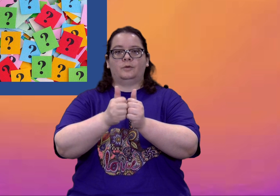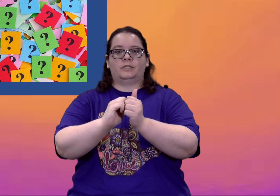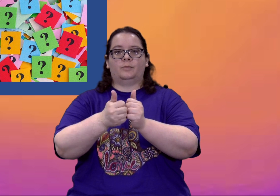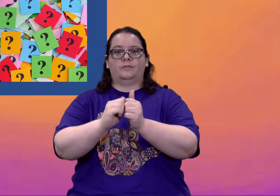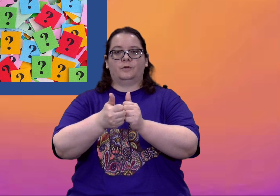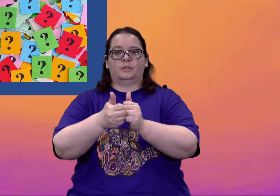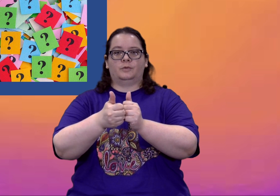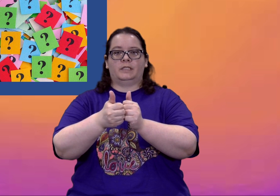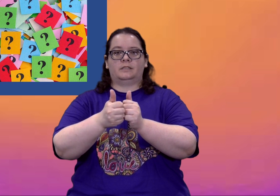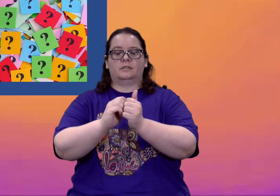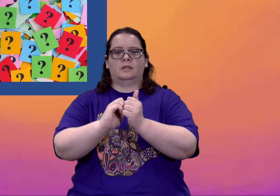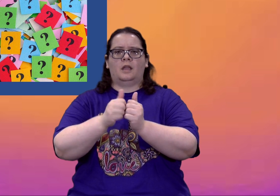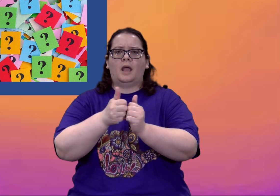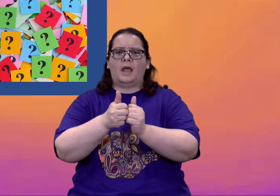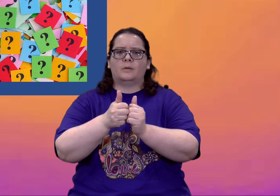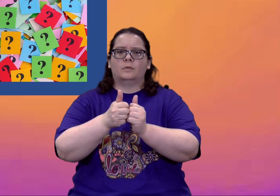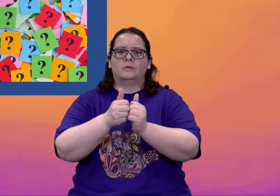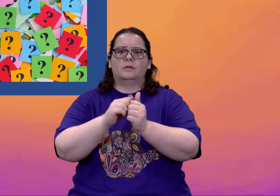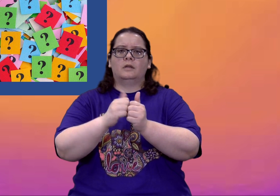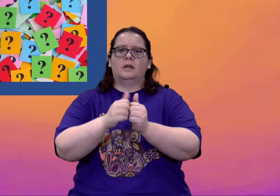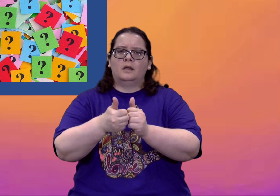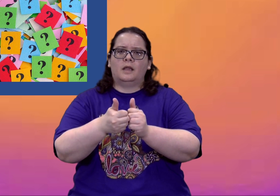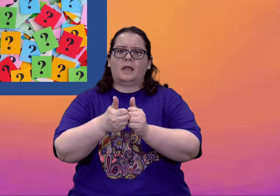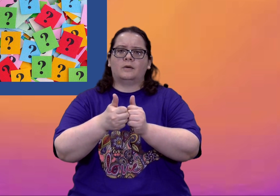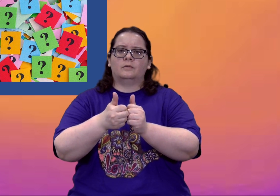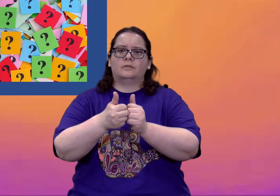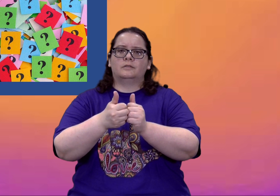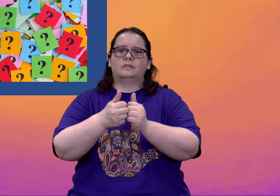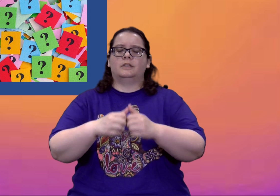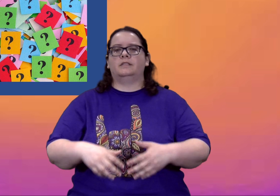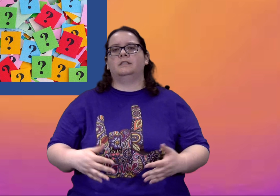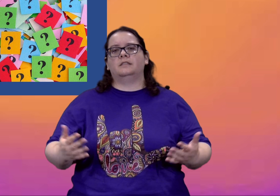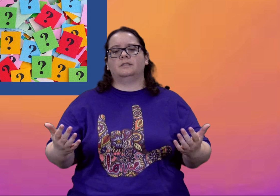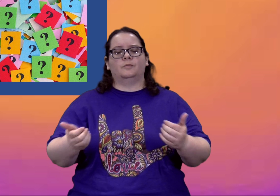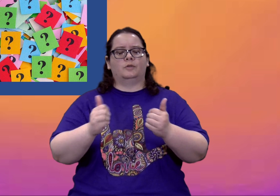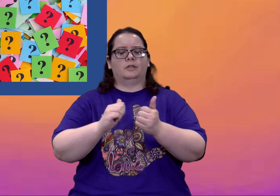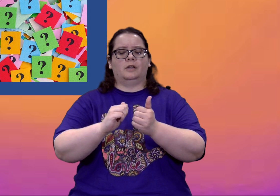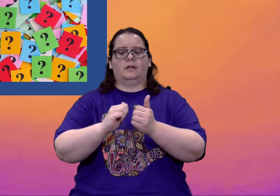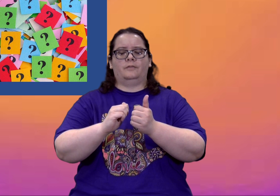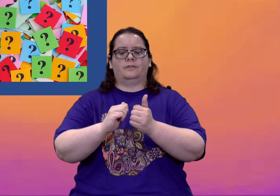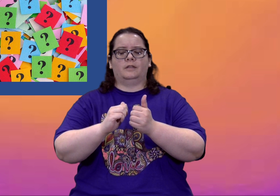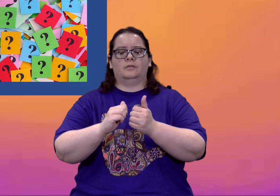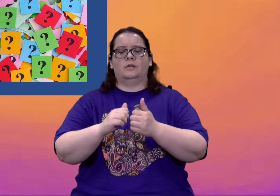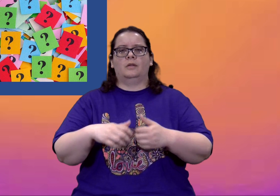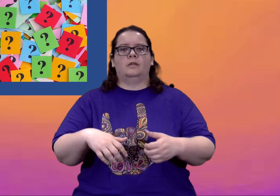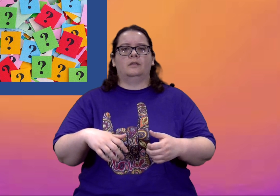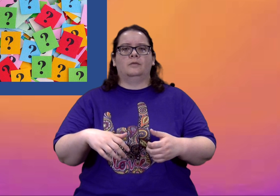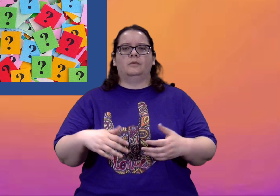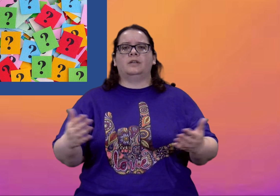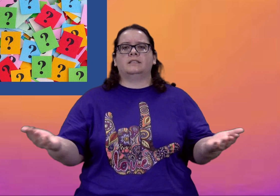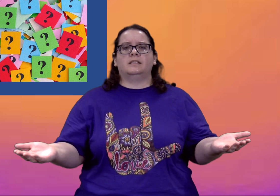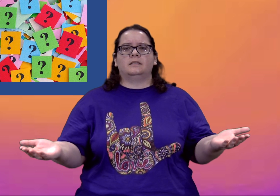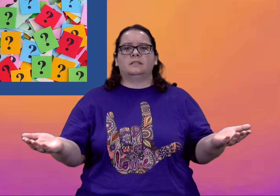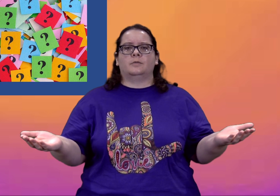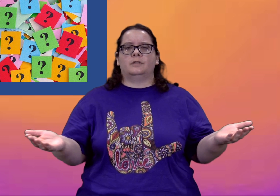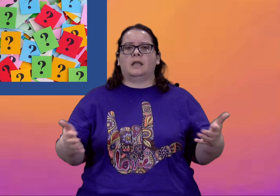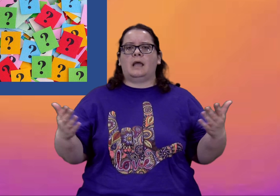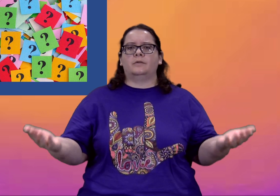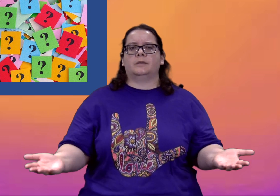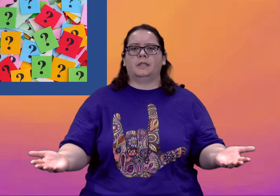rotate one forward twice. How. So this is more of a--when you're asking someone how something